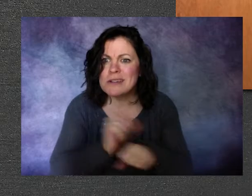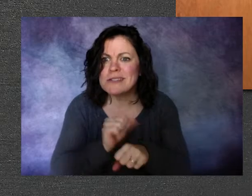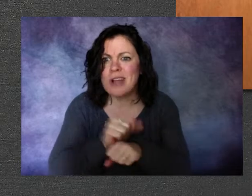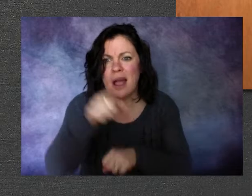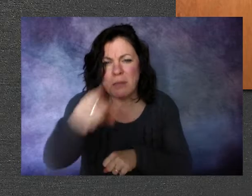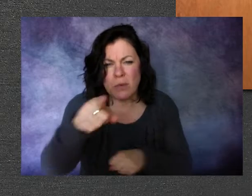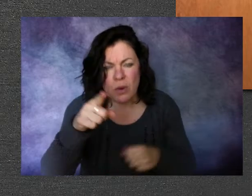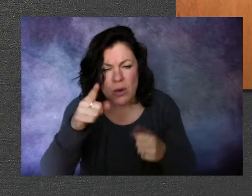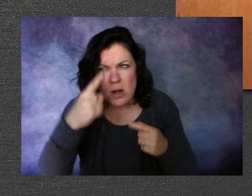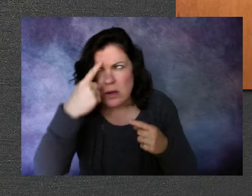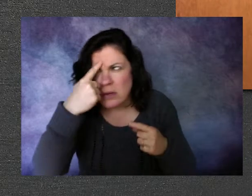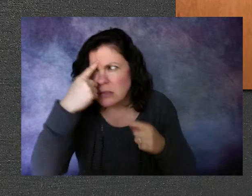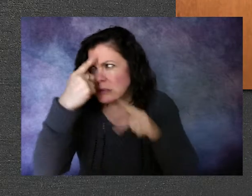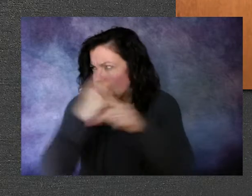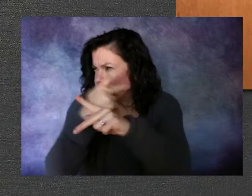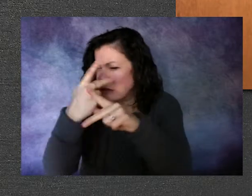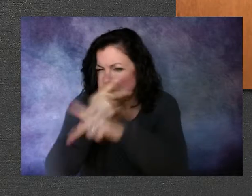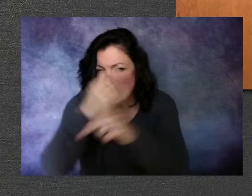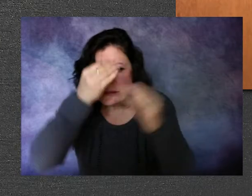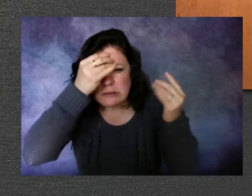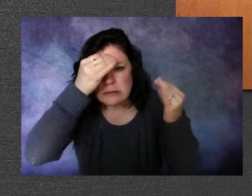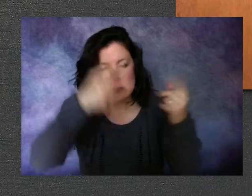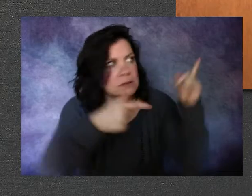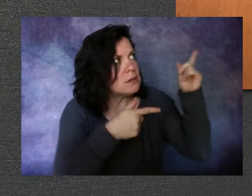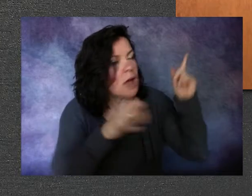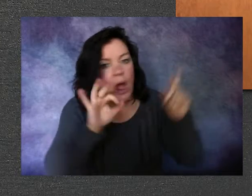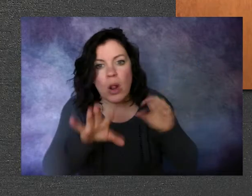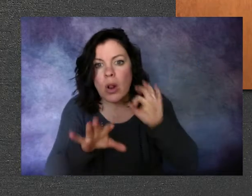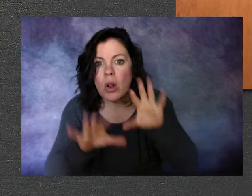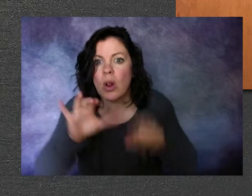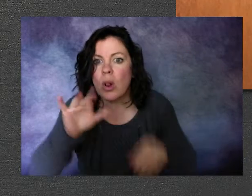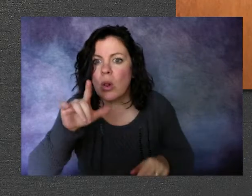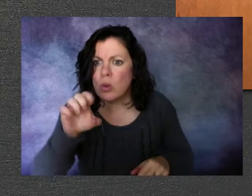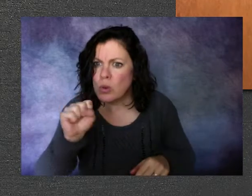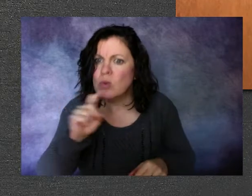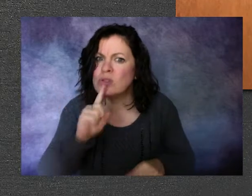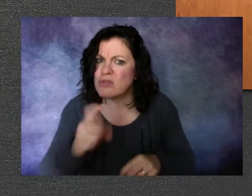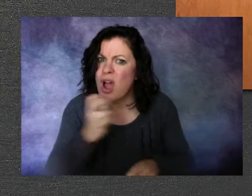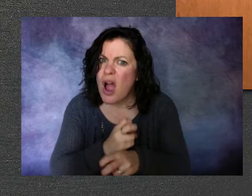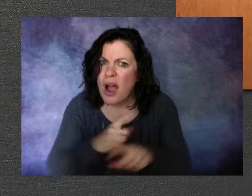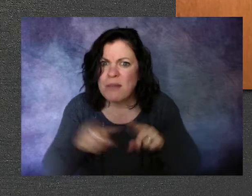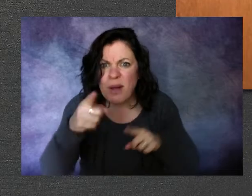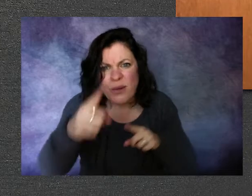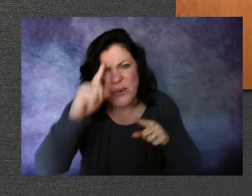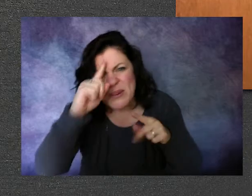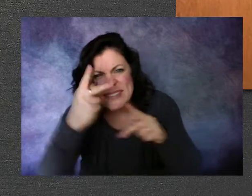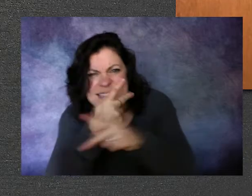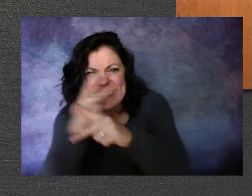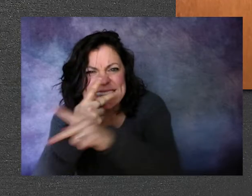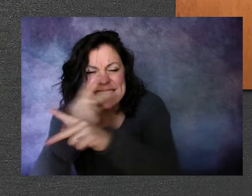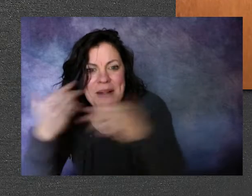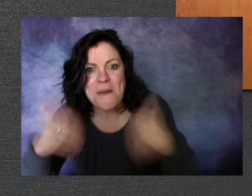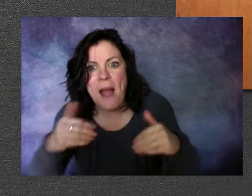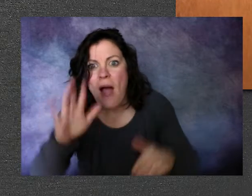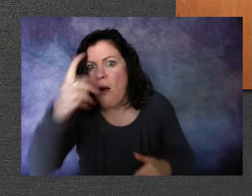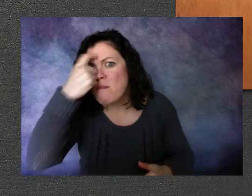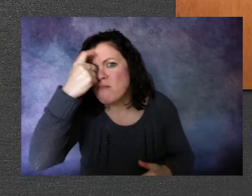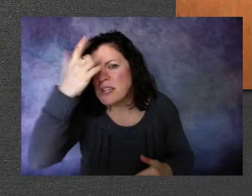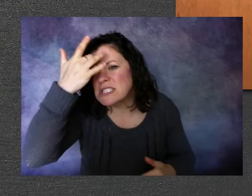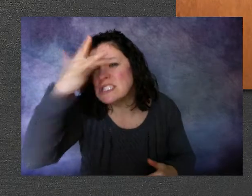Those clues were kind of tricky. And I know you smarty pants did a great job! Kiss your brain and say, thank you. Thank you brain.